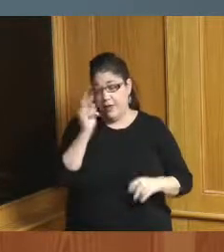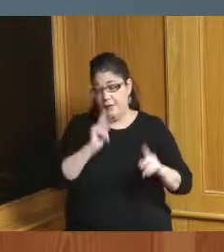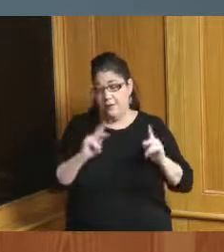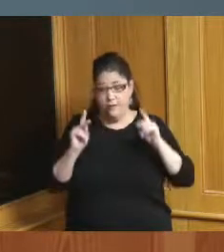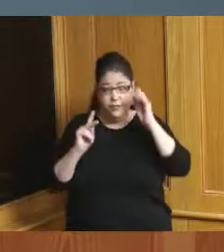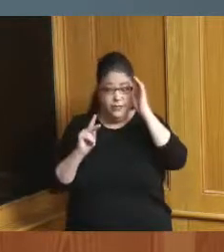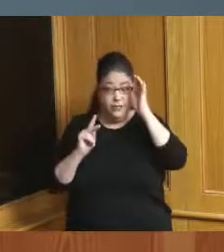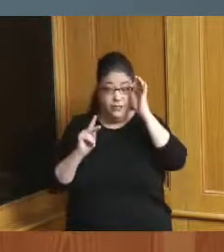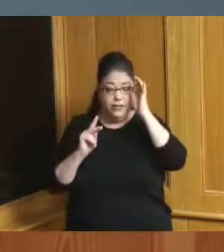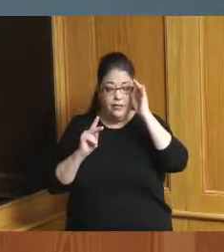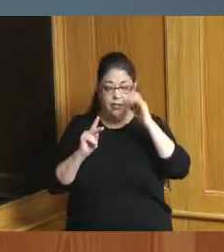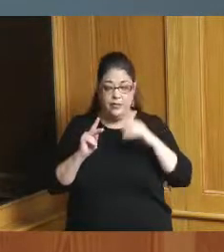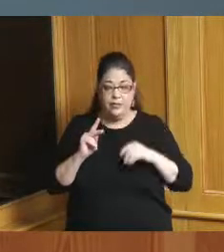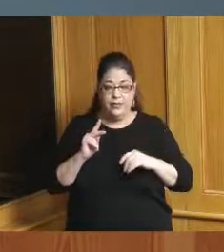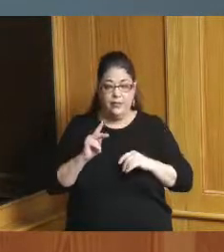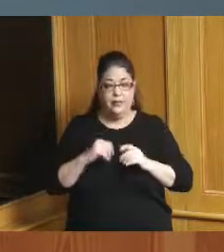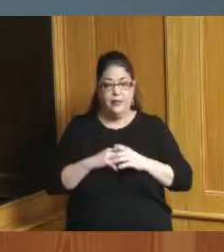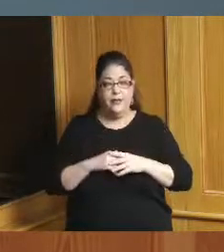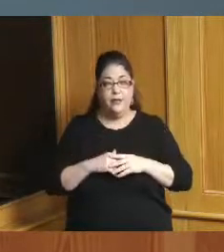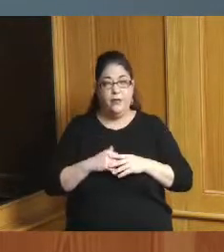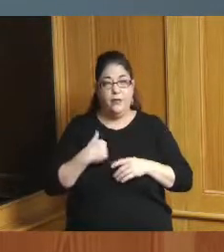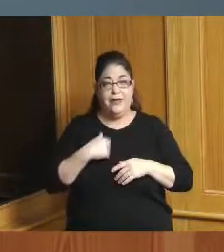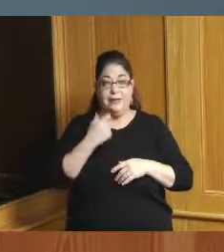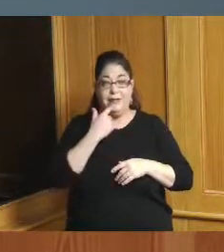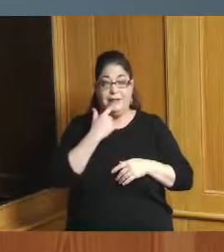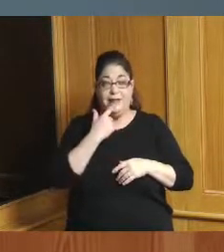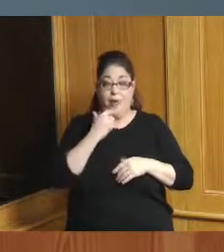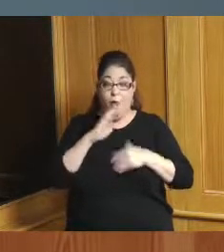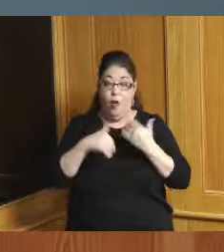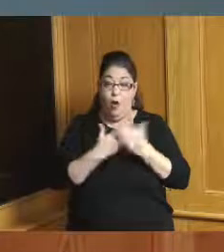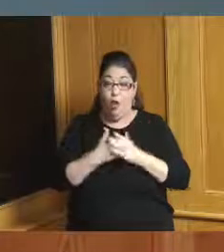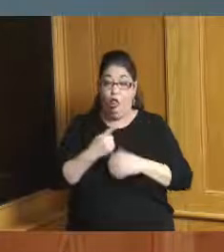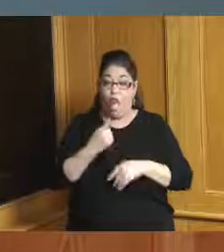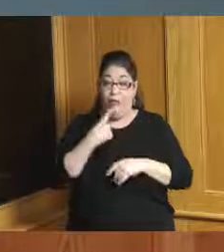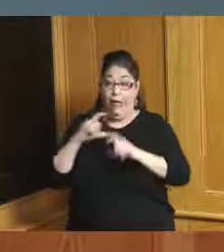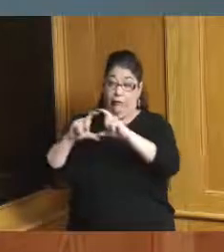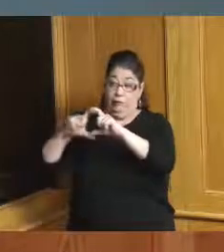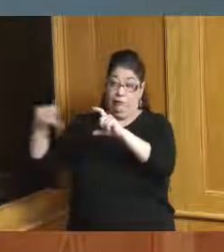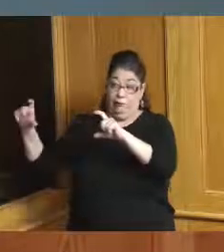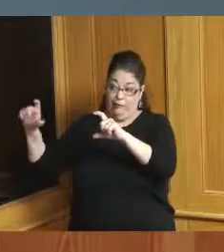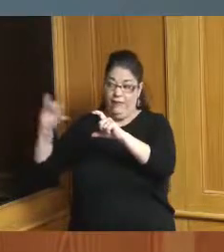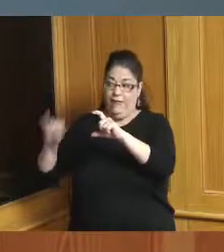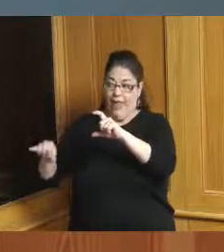the unlike I'm not gonna we need to deal with all of in the red but yes from unlikely on down